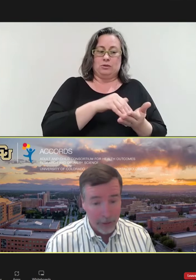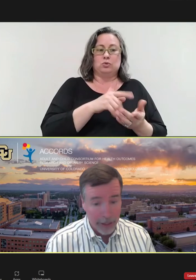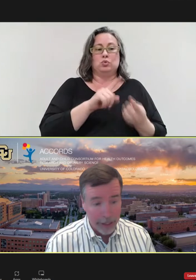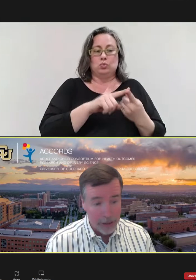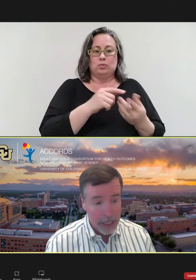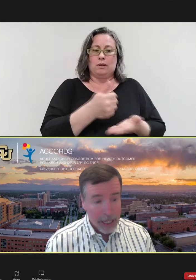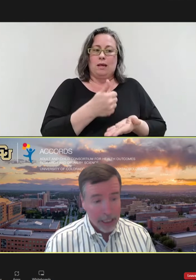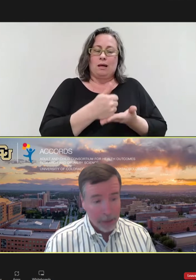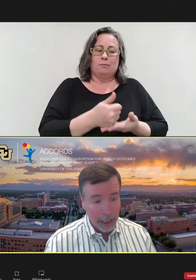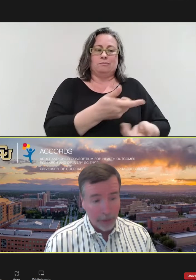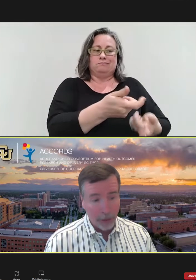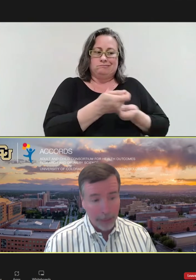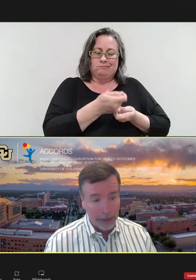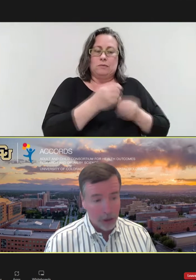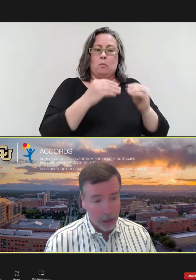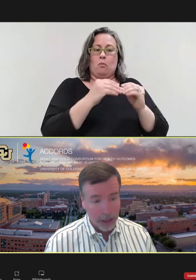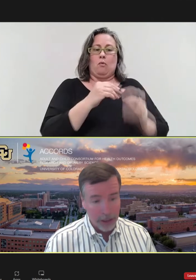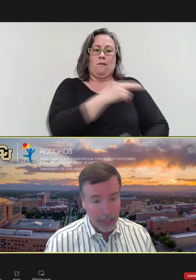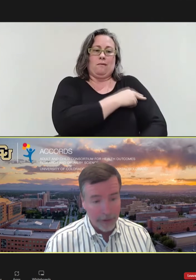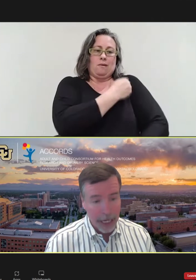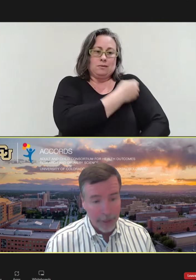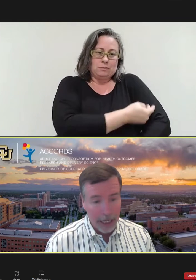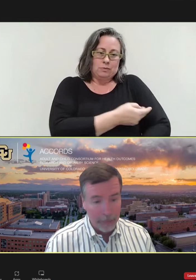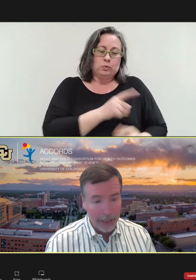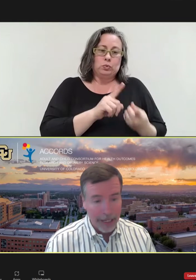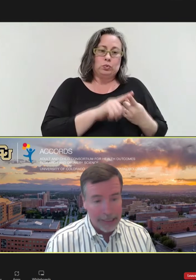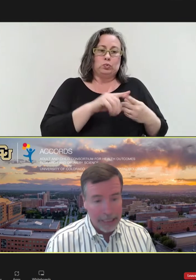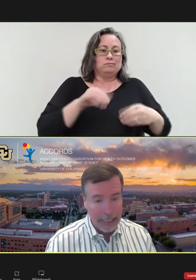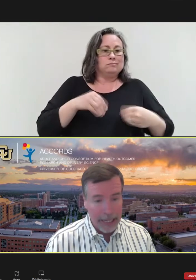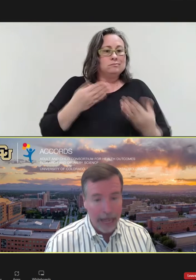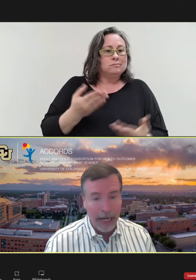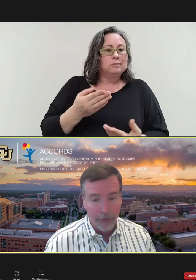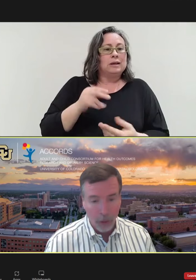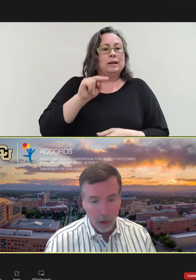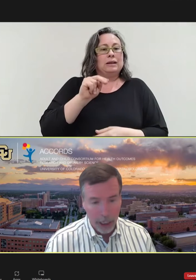providers to be able to administer just Nirsevimab and Hep B vaccine, and not have the requirement